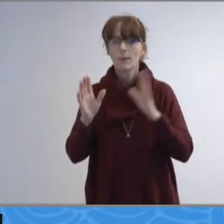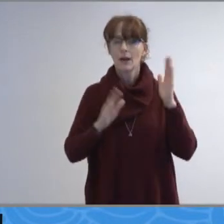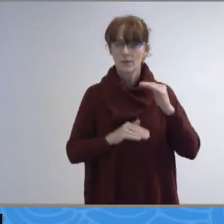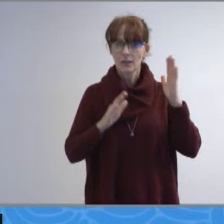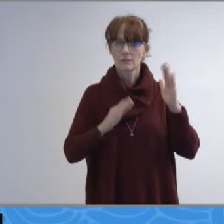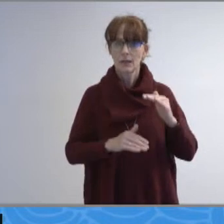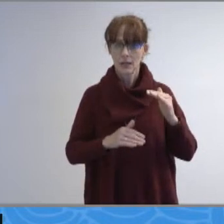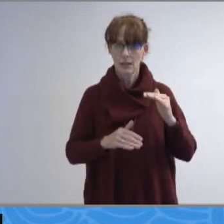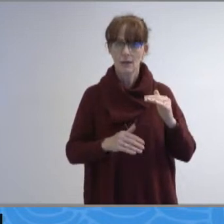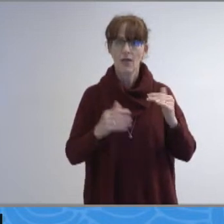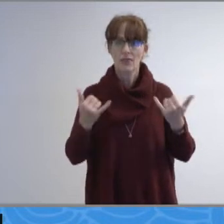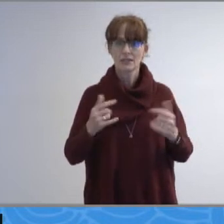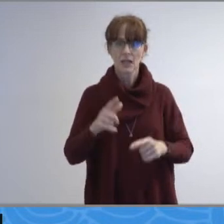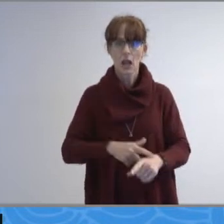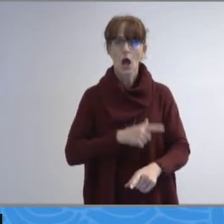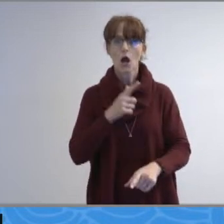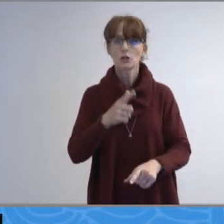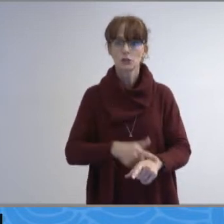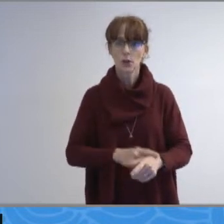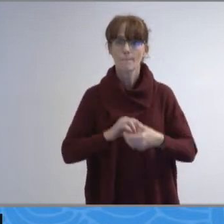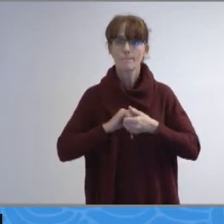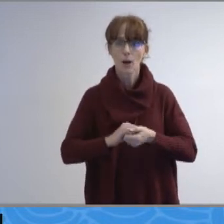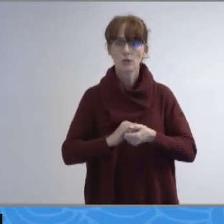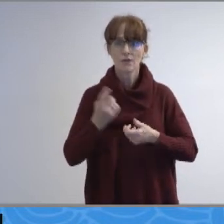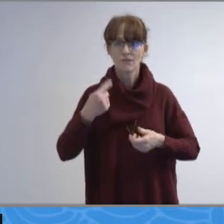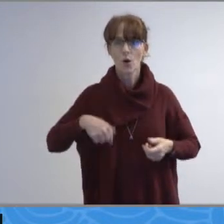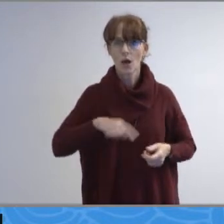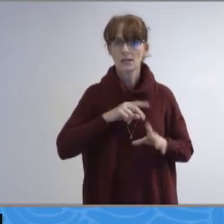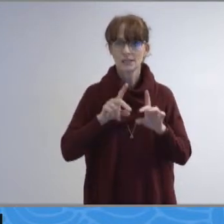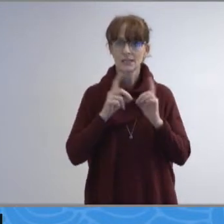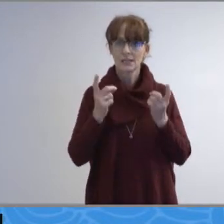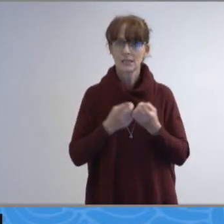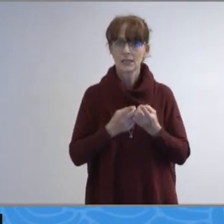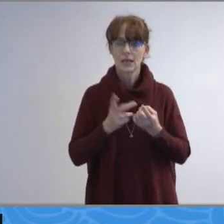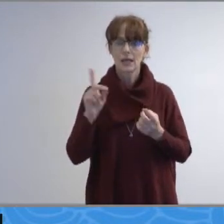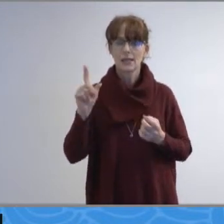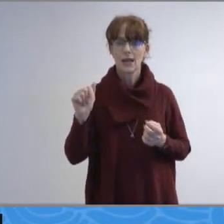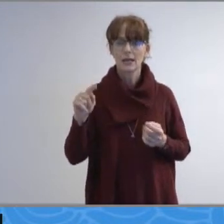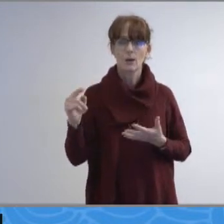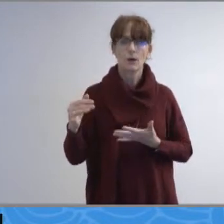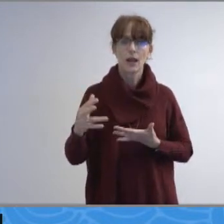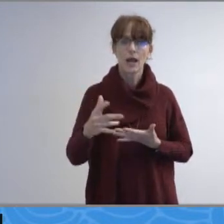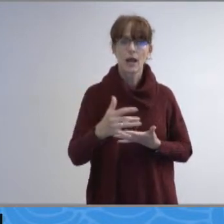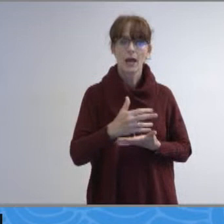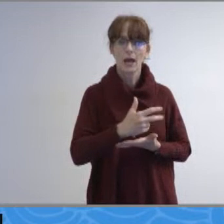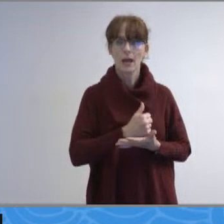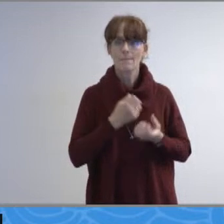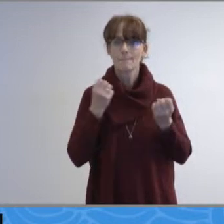that this is a long-term partnership for us in the district. This is data that we're going to gather over many, many years,